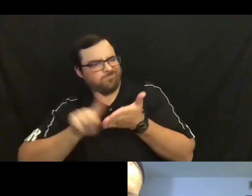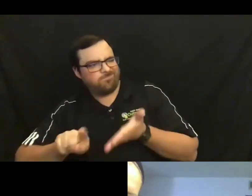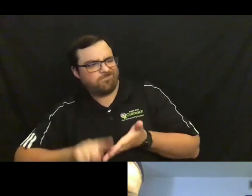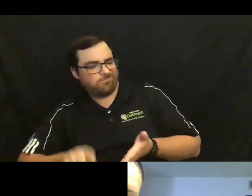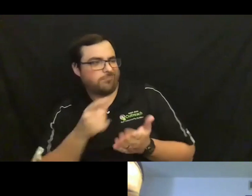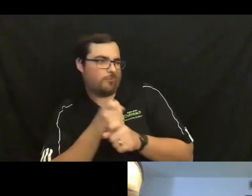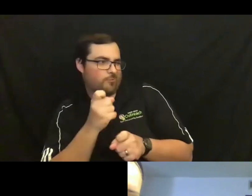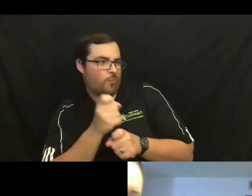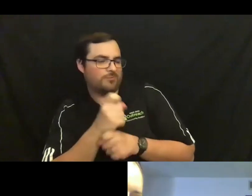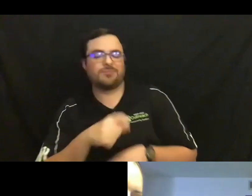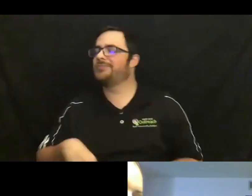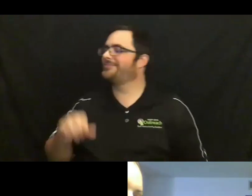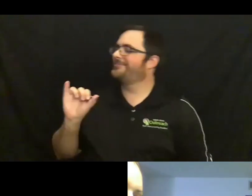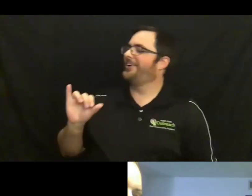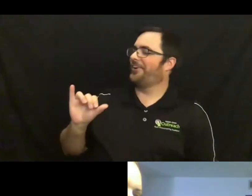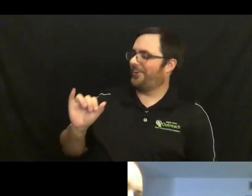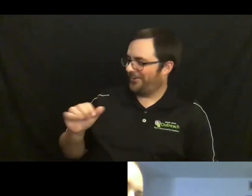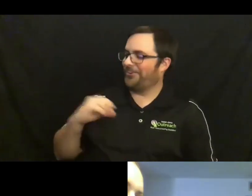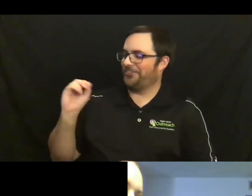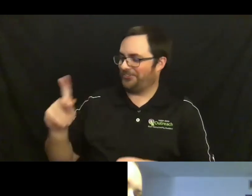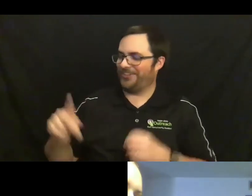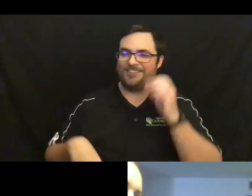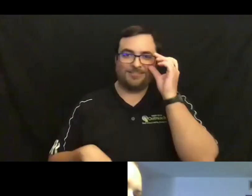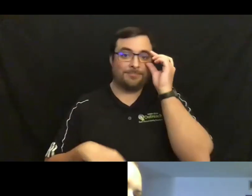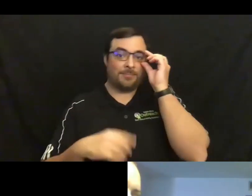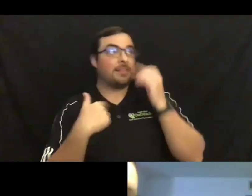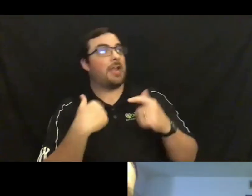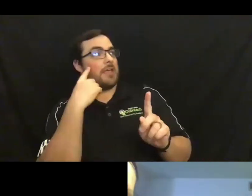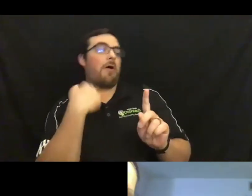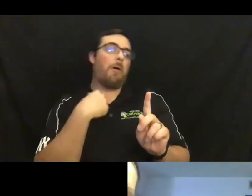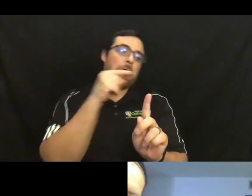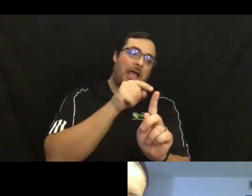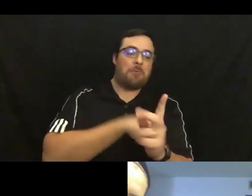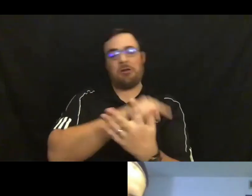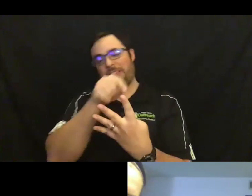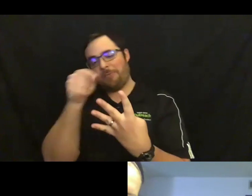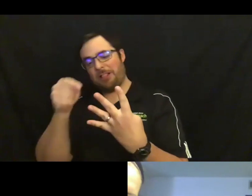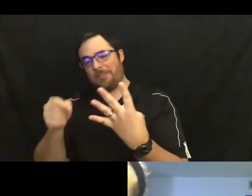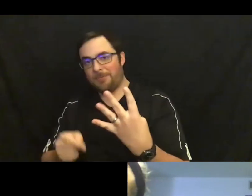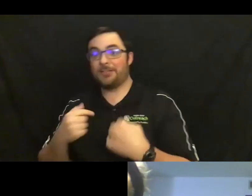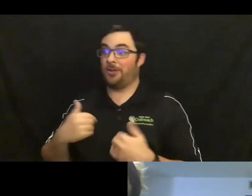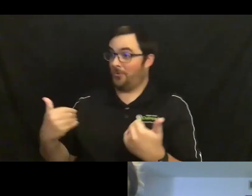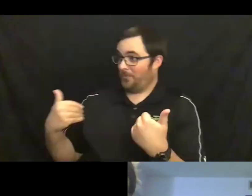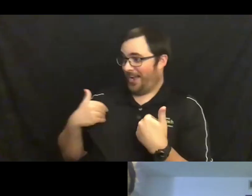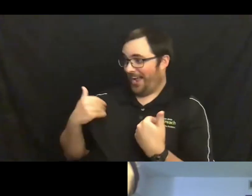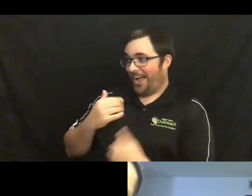Maybe I could do that joke or maybe I could do that joke. Jen: Well, we have a couple of people wondering